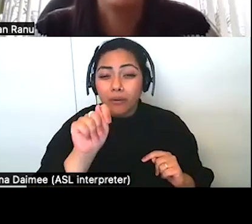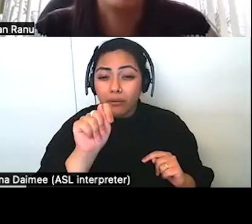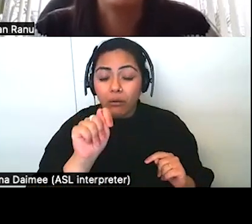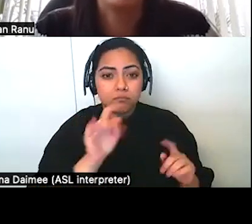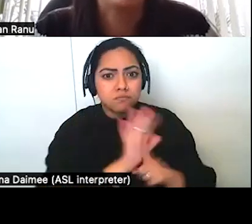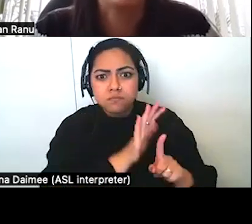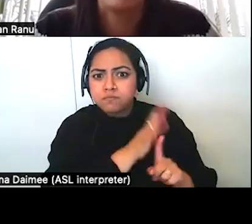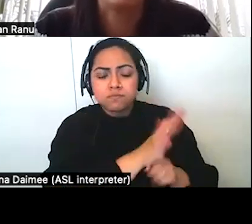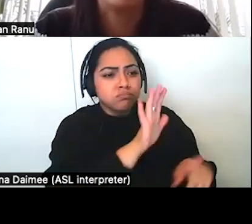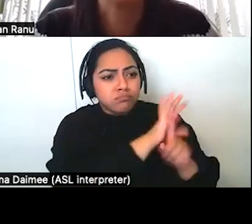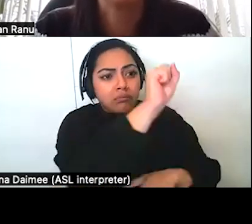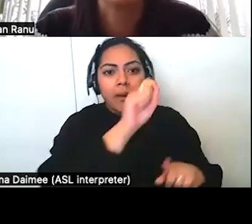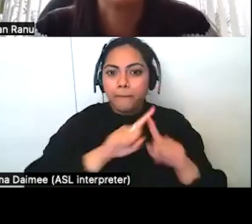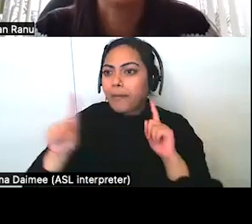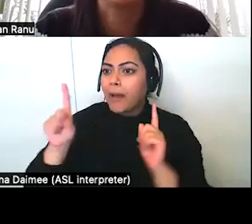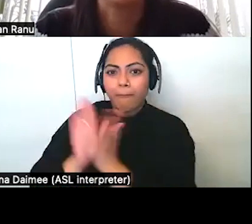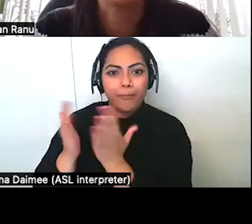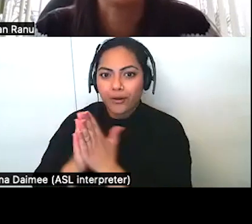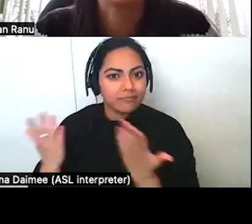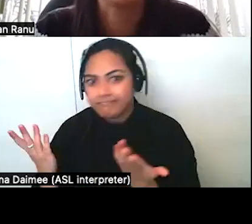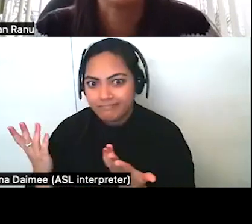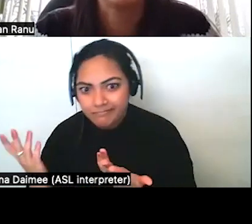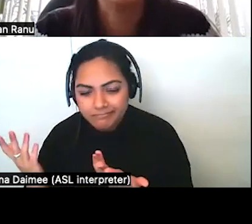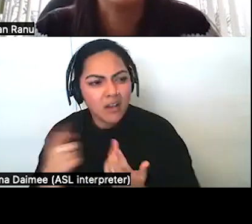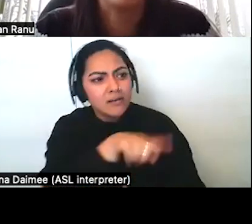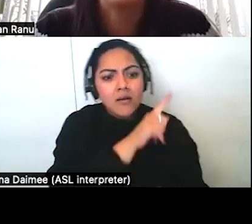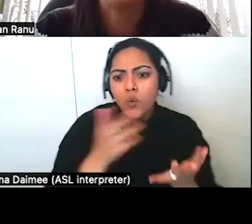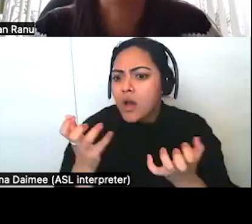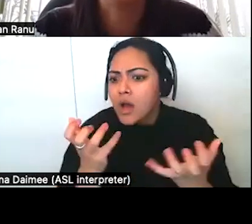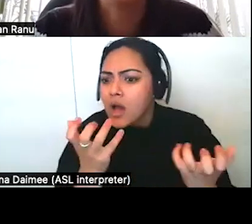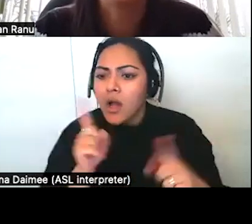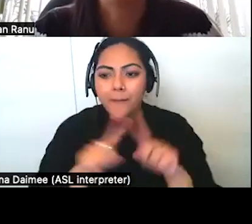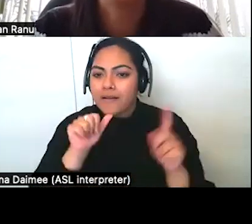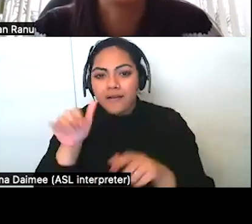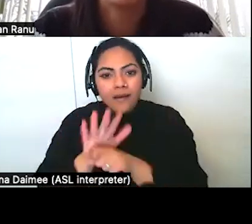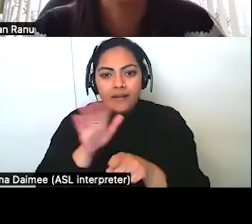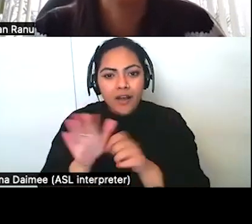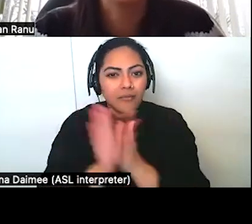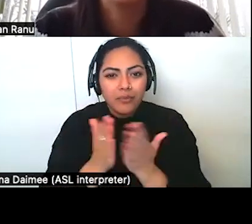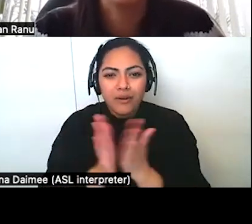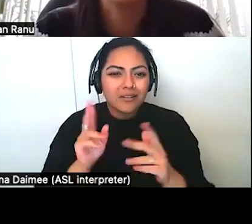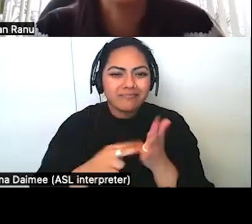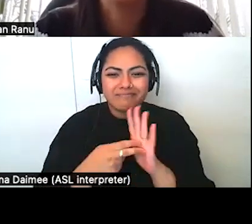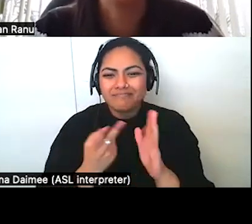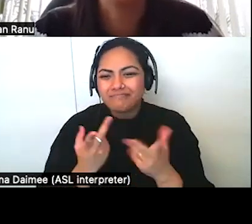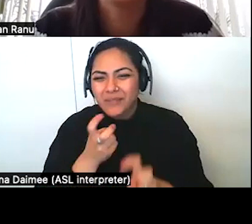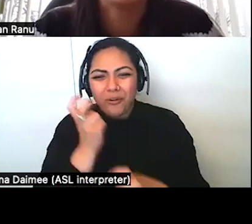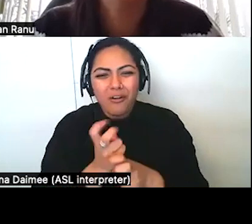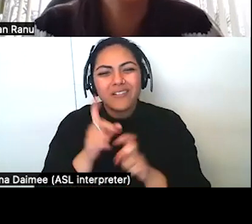sometimes I just...I honestly think it's just a peak into what the future has to hold. So, that is